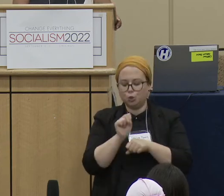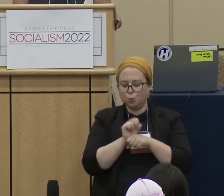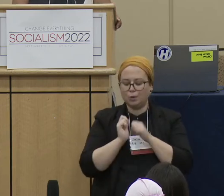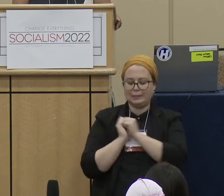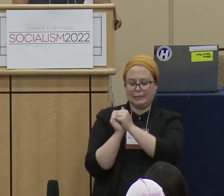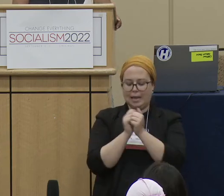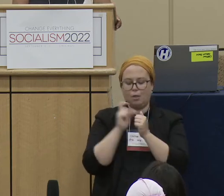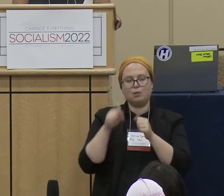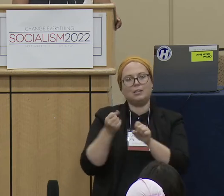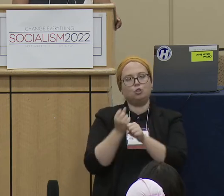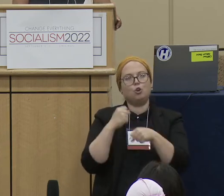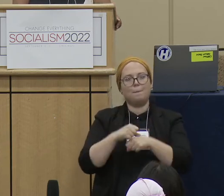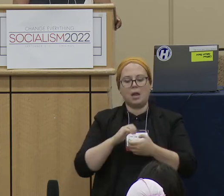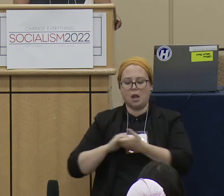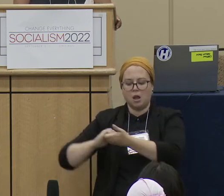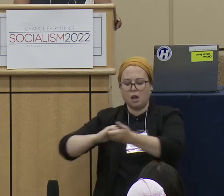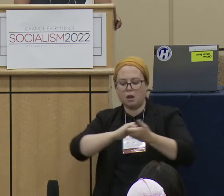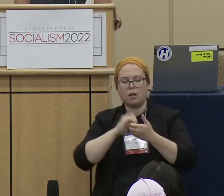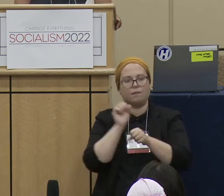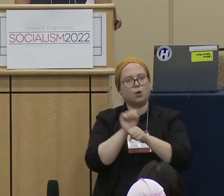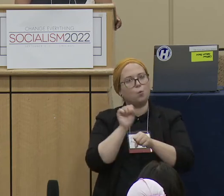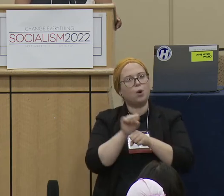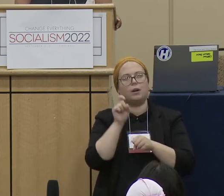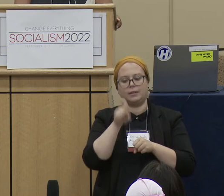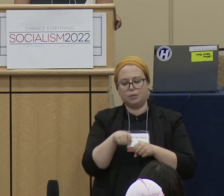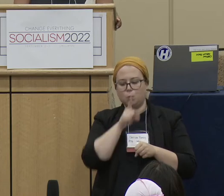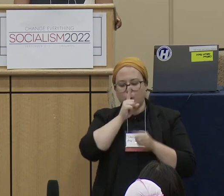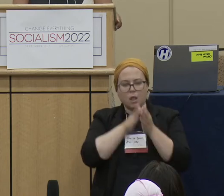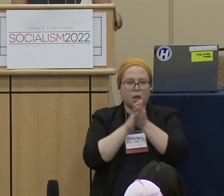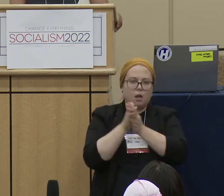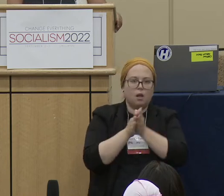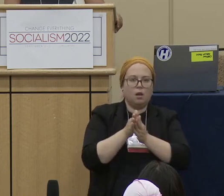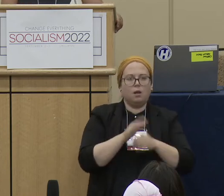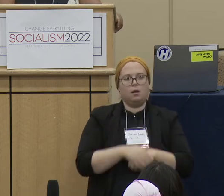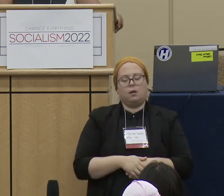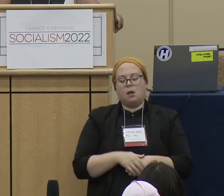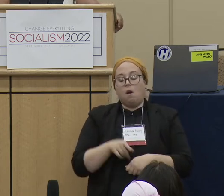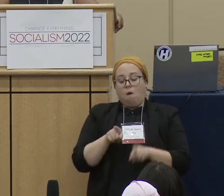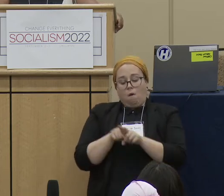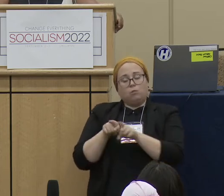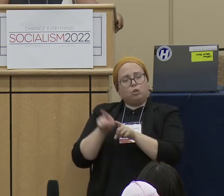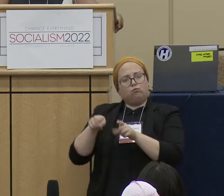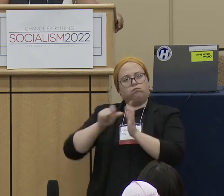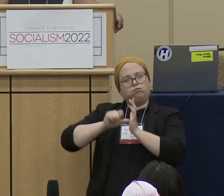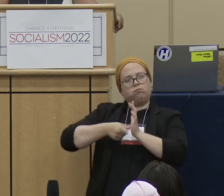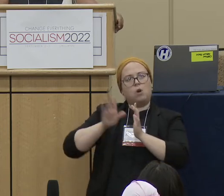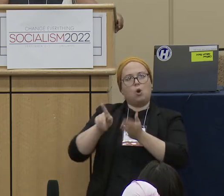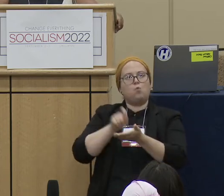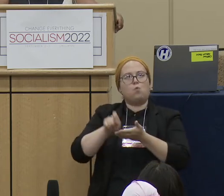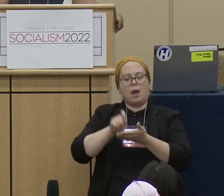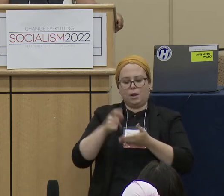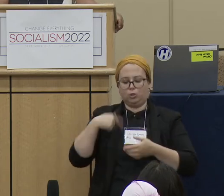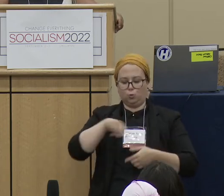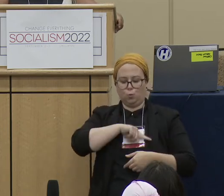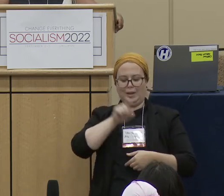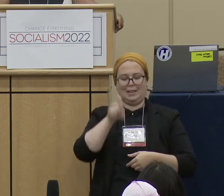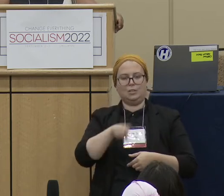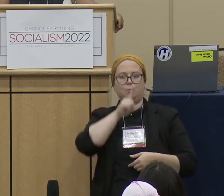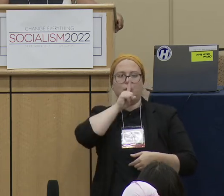that work together. We have to make it collective work, and we have to be rigorous in it. She also insisted in her